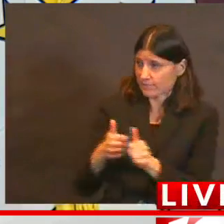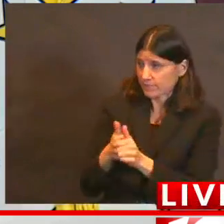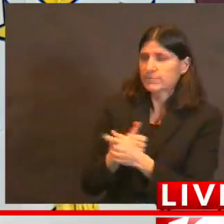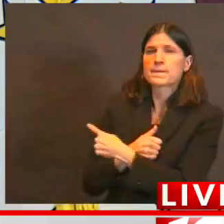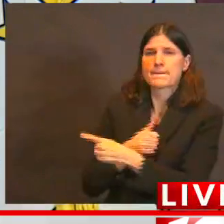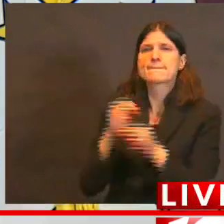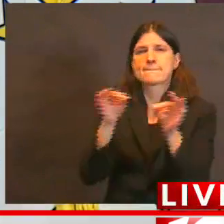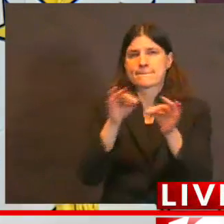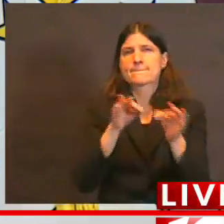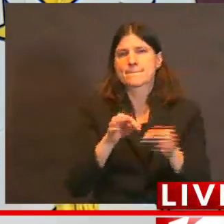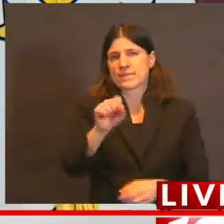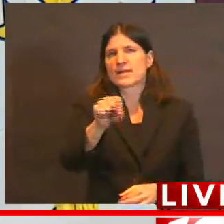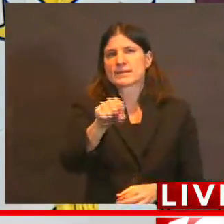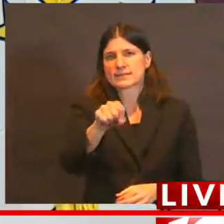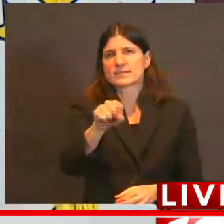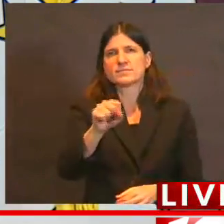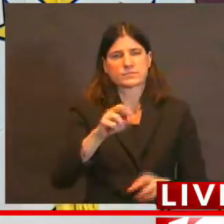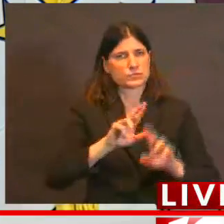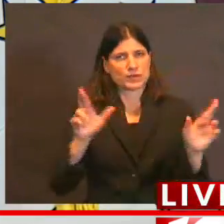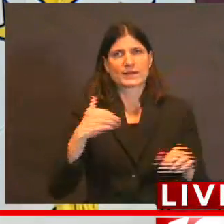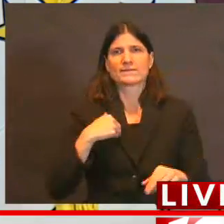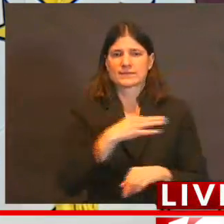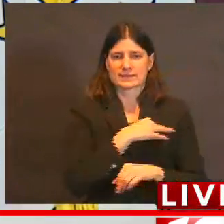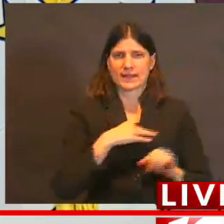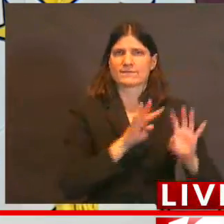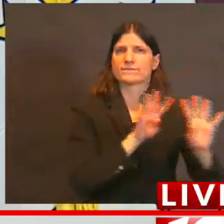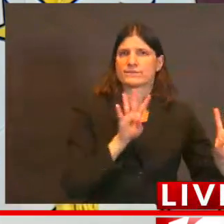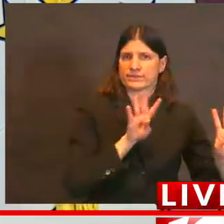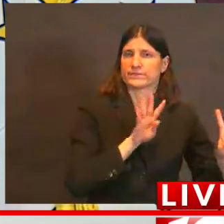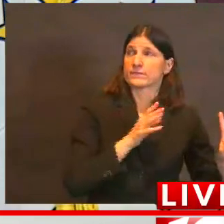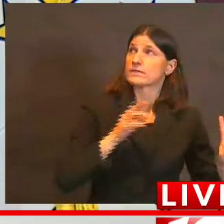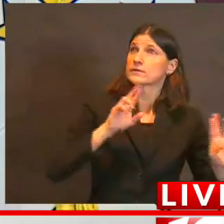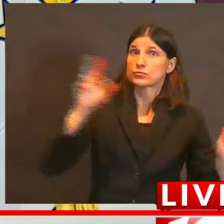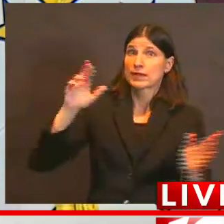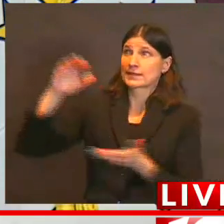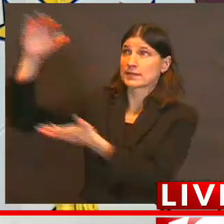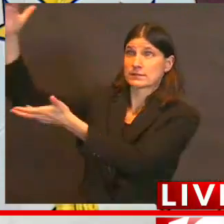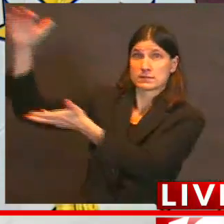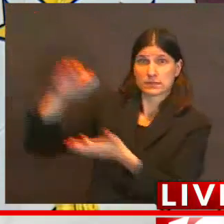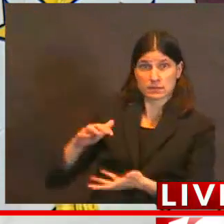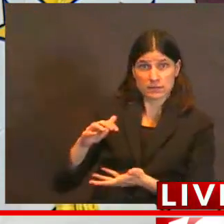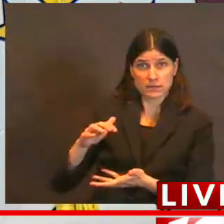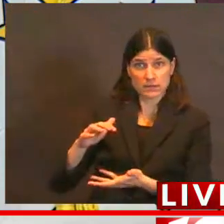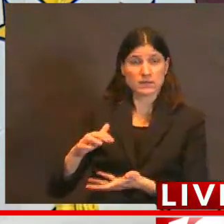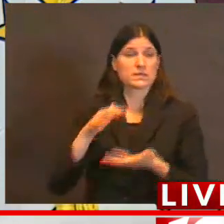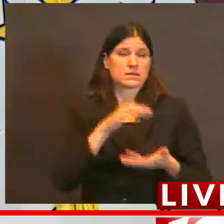PLACE. ALL OF THE SUPPLY INCREASES FROM YES WE WOULD WELCOME THAT